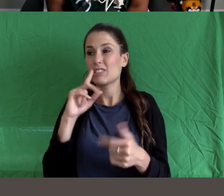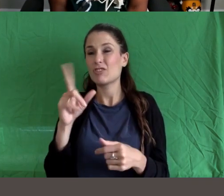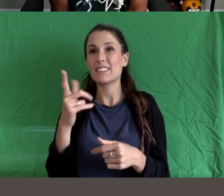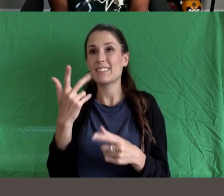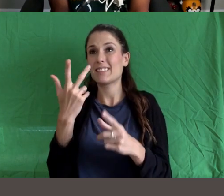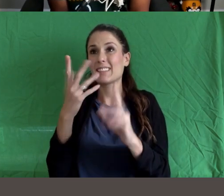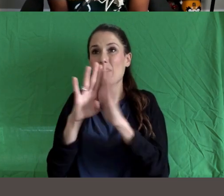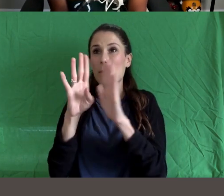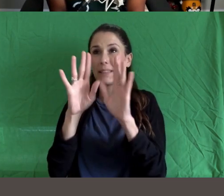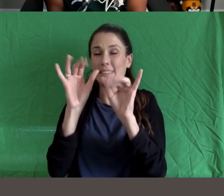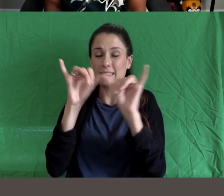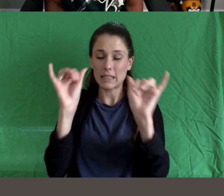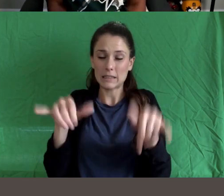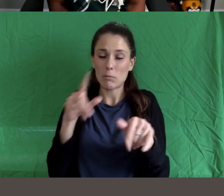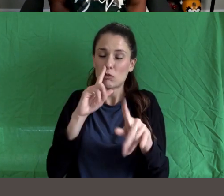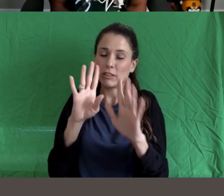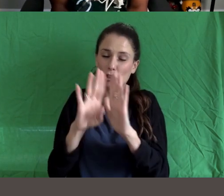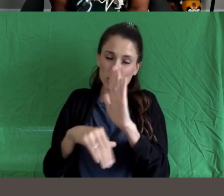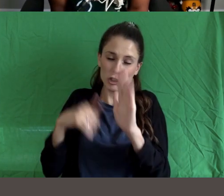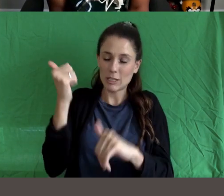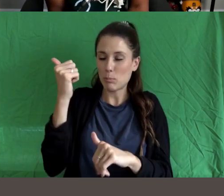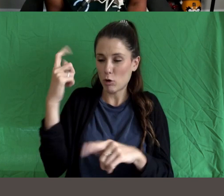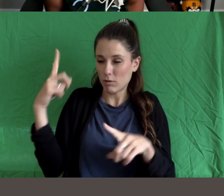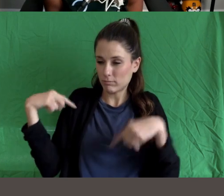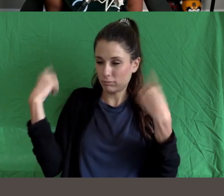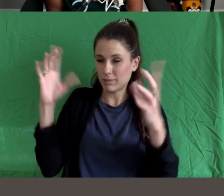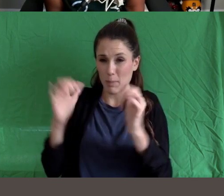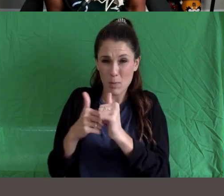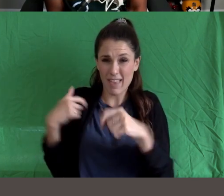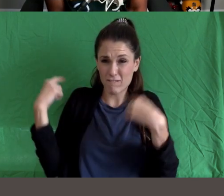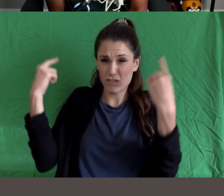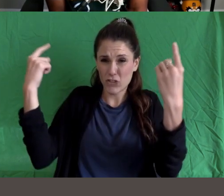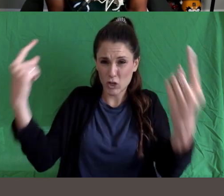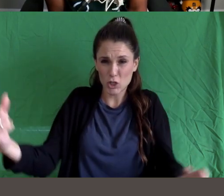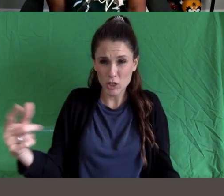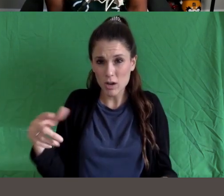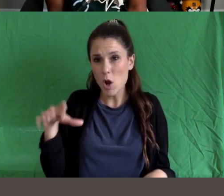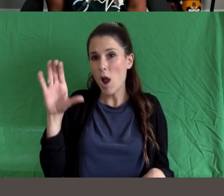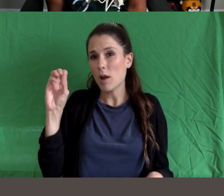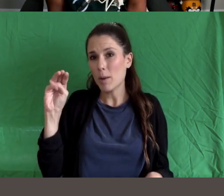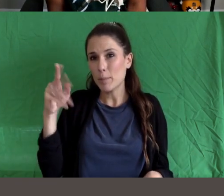cheaper than they've ever been, when paying for compute is cheaper than it has ever been. In many